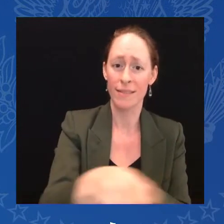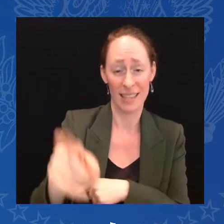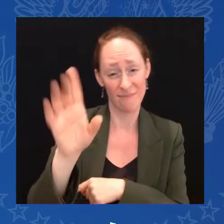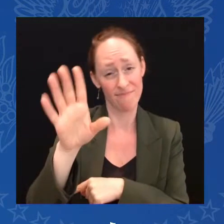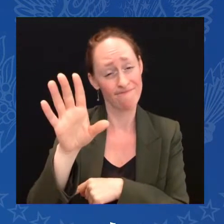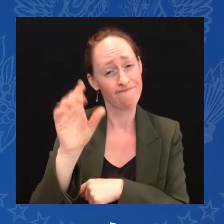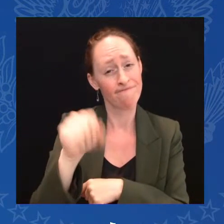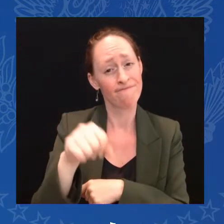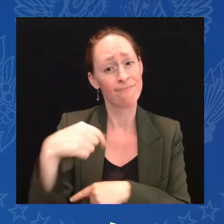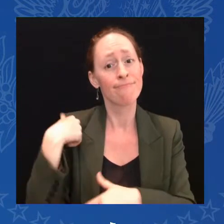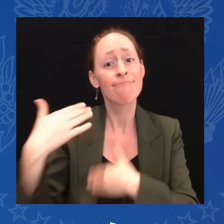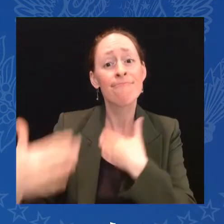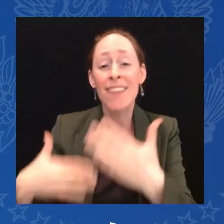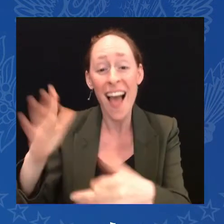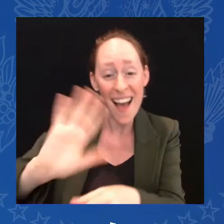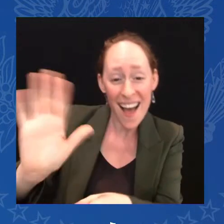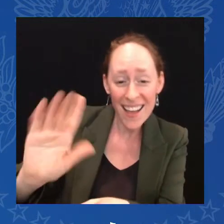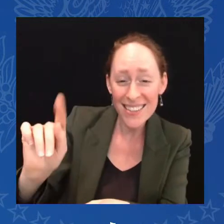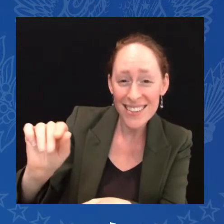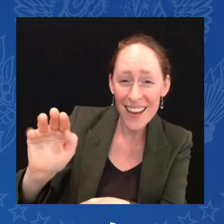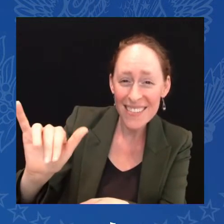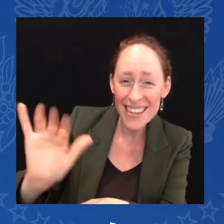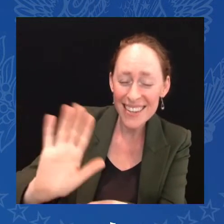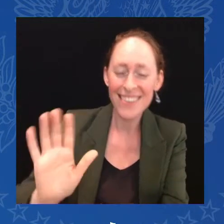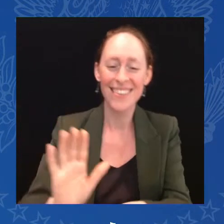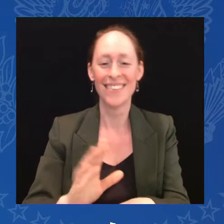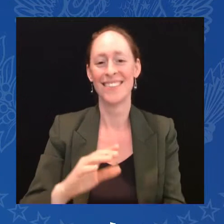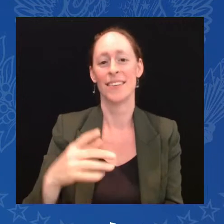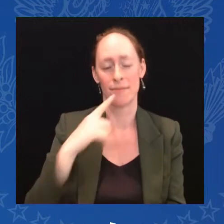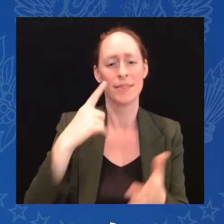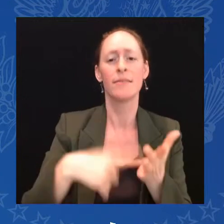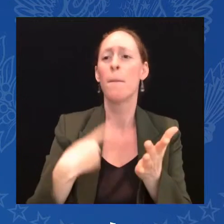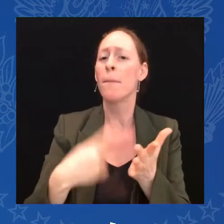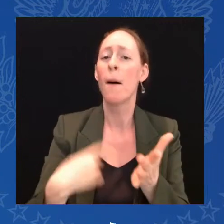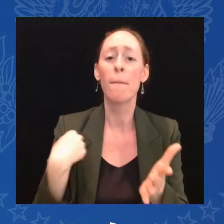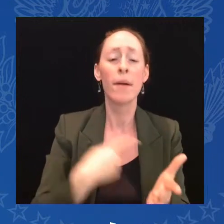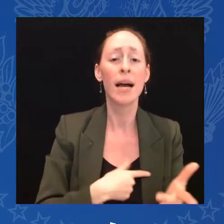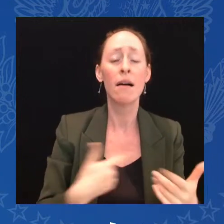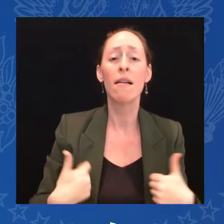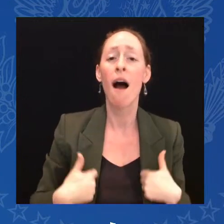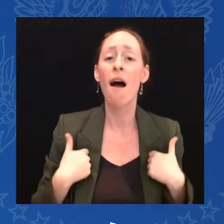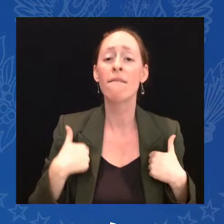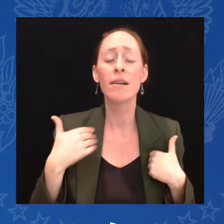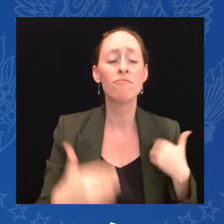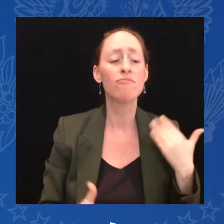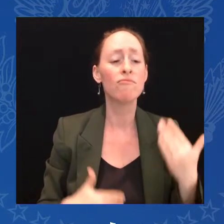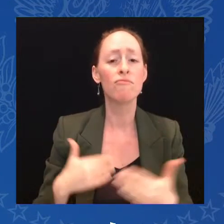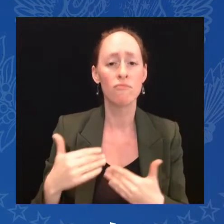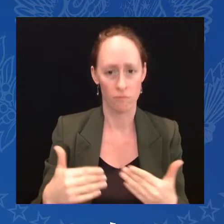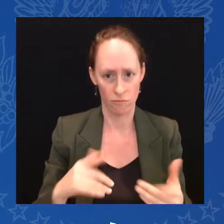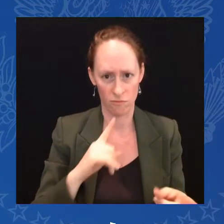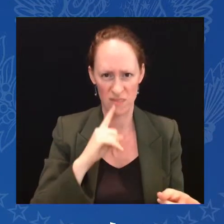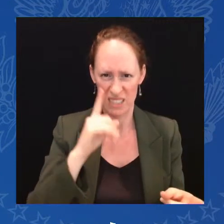I think we underestimate sometimes how much pressure is put on the family --